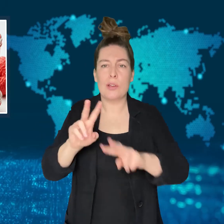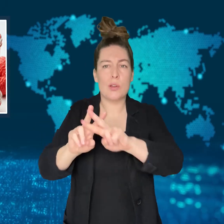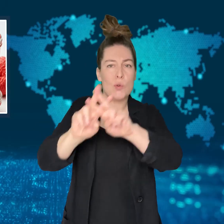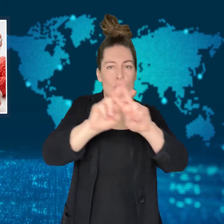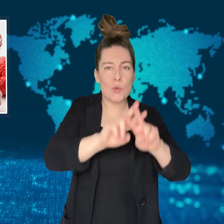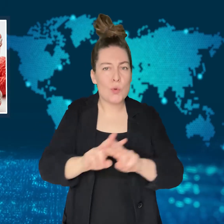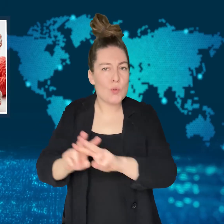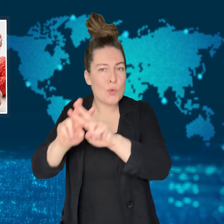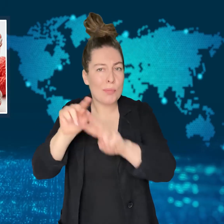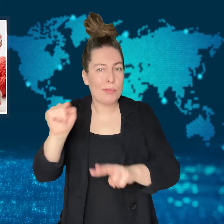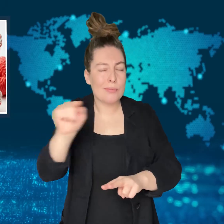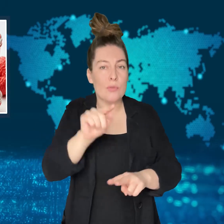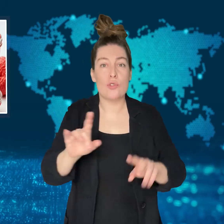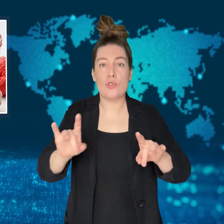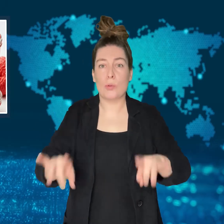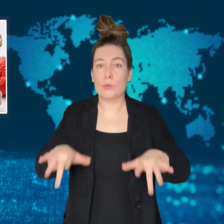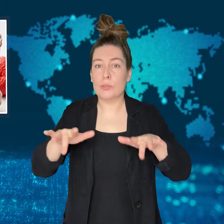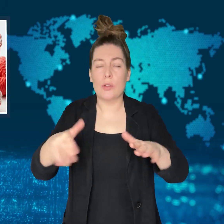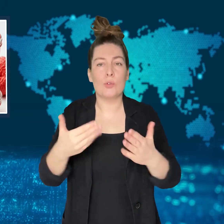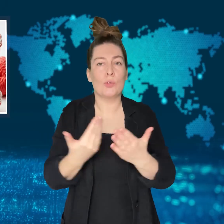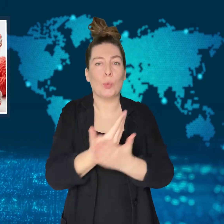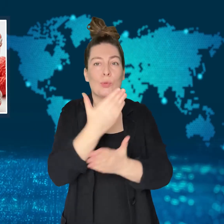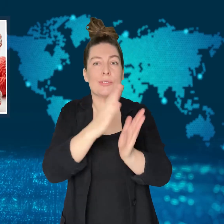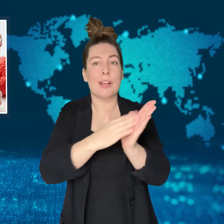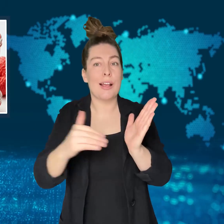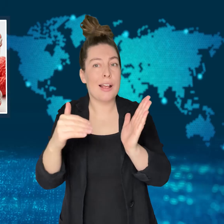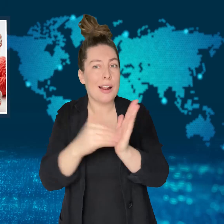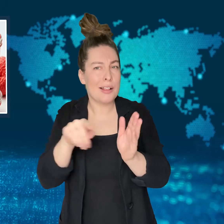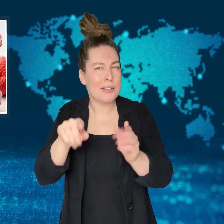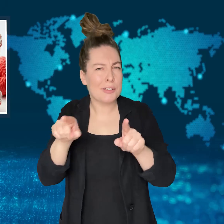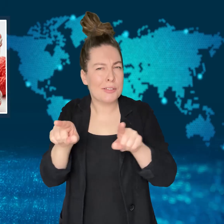is a law that a food additive can't be used